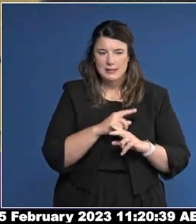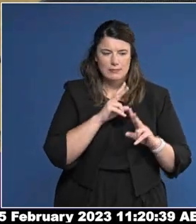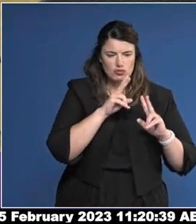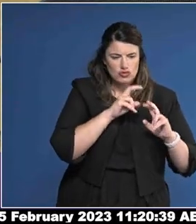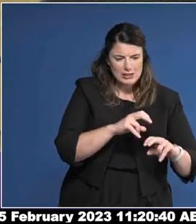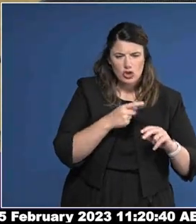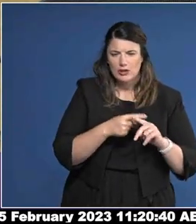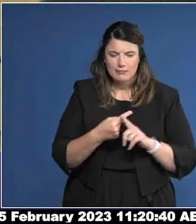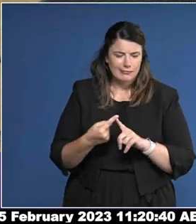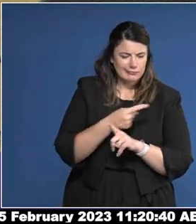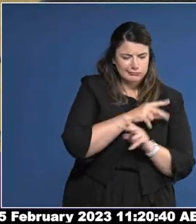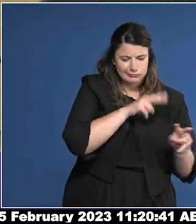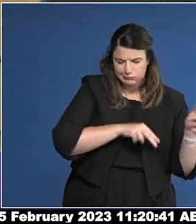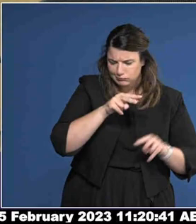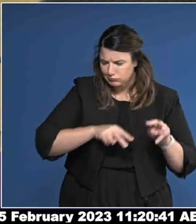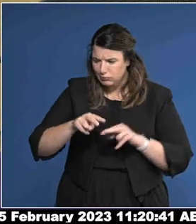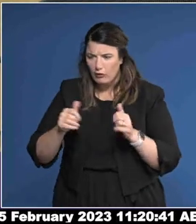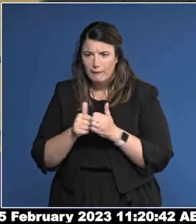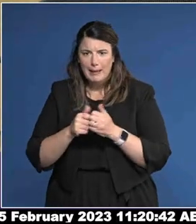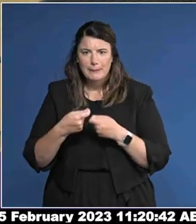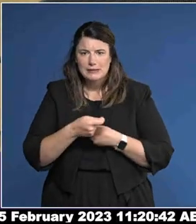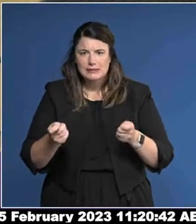Professor Christine Bigby did, and she identifies that: